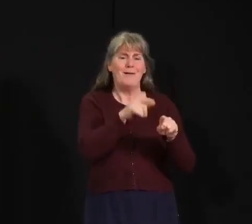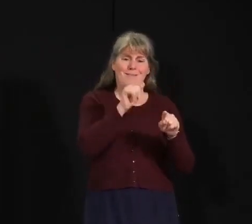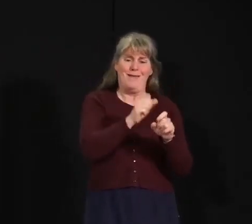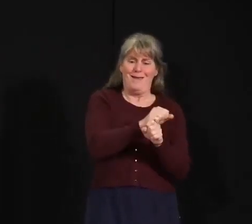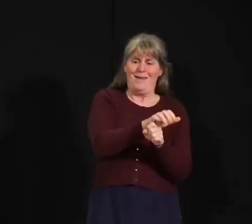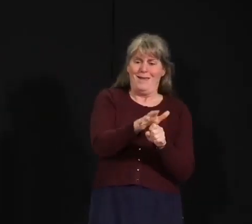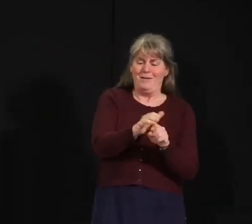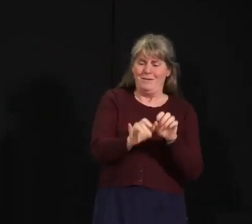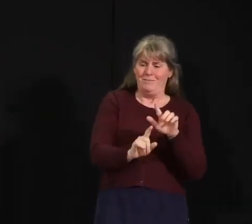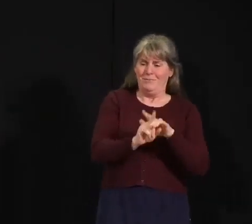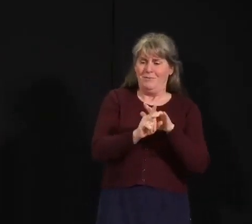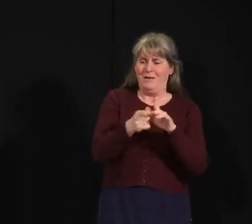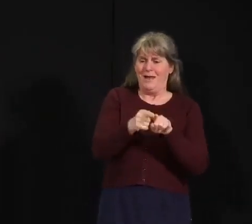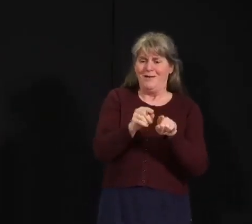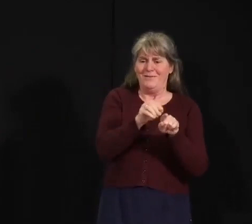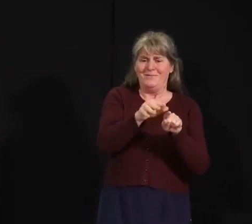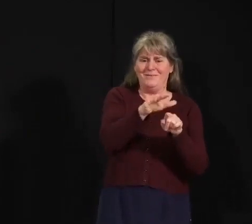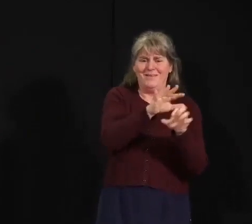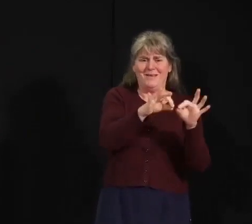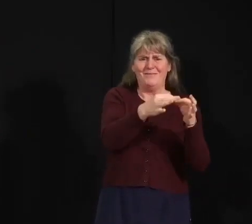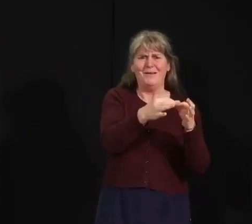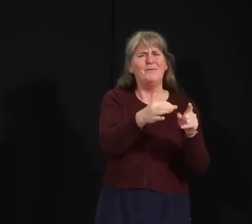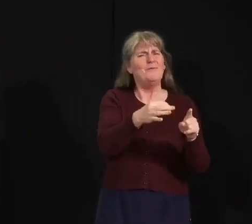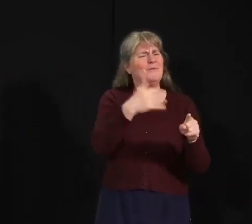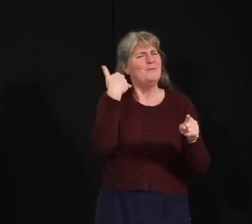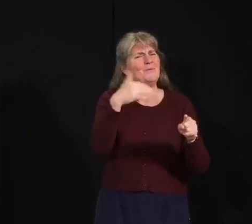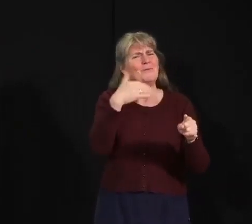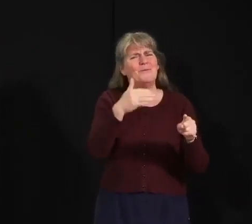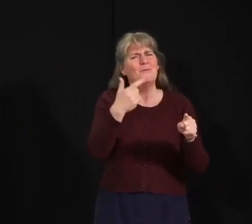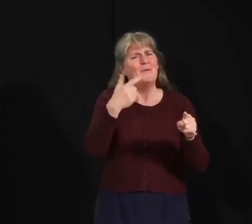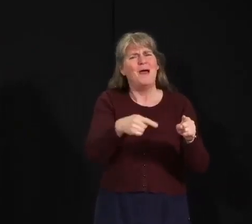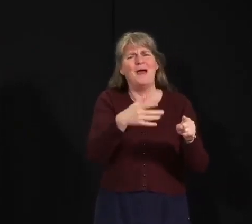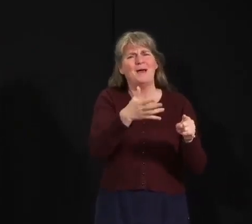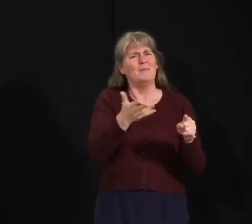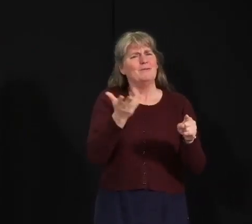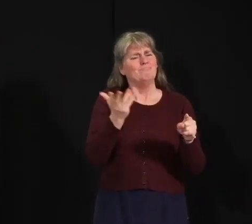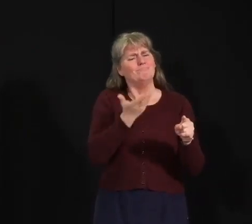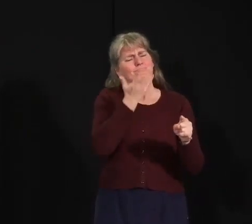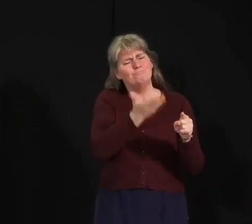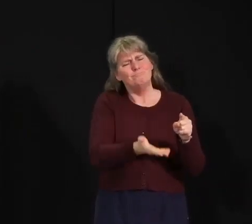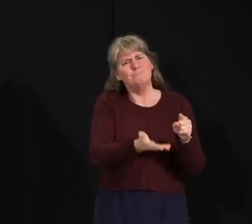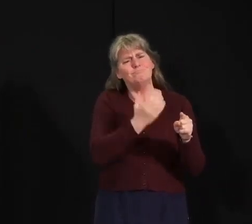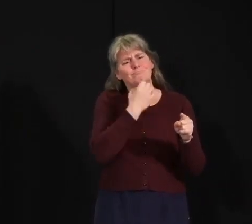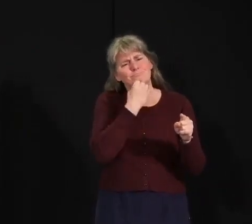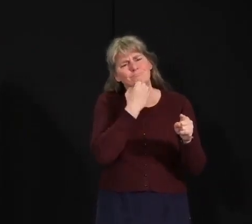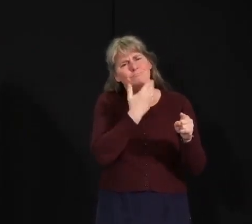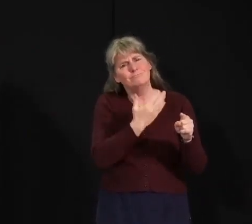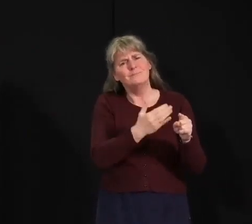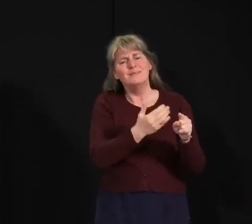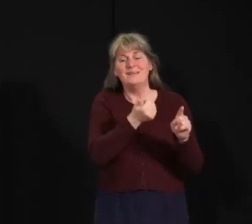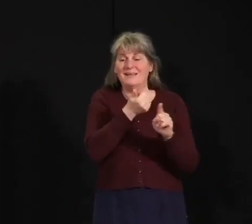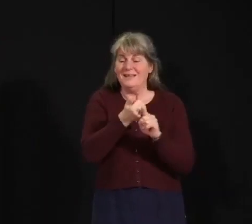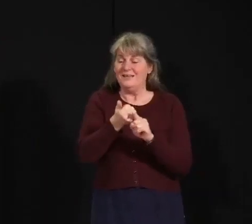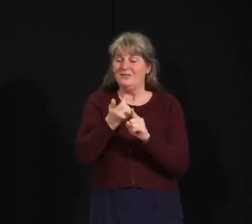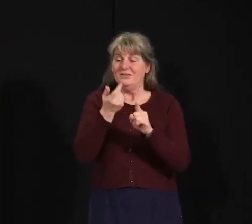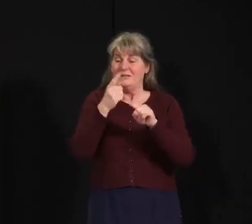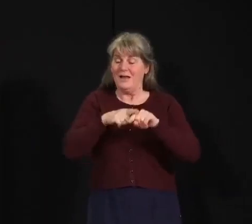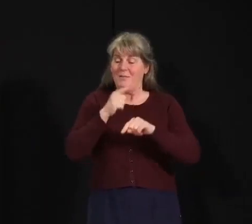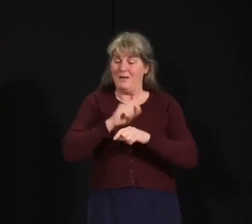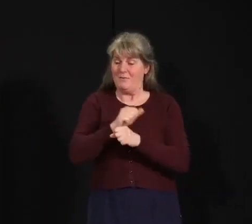I would like to say that we cannot and should not ever know about the circumstances around a particular individual and their